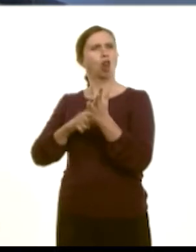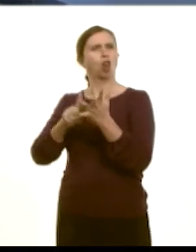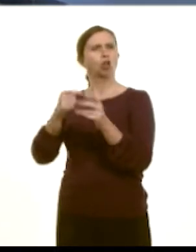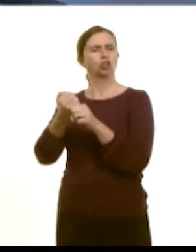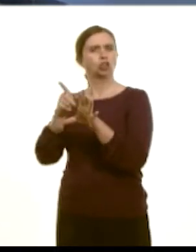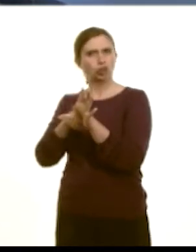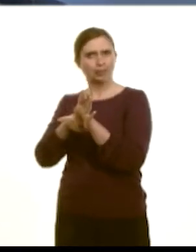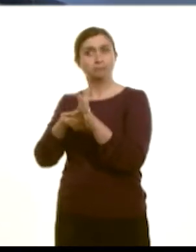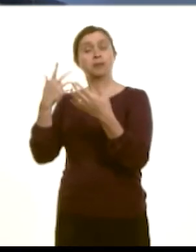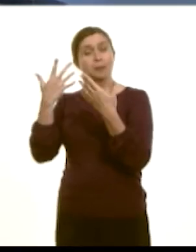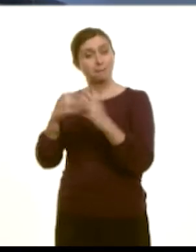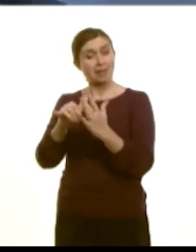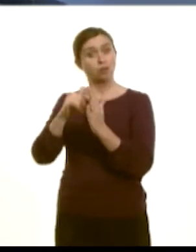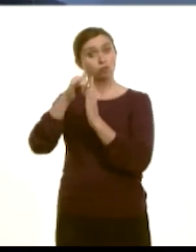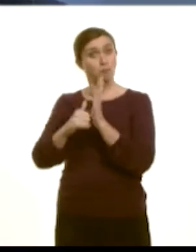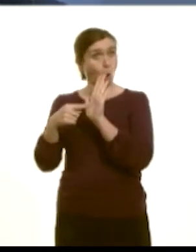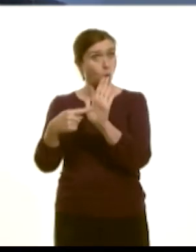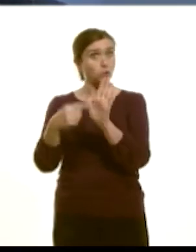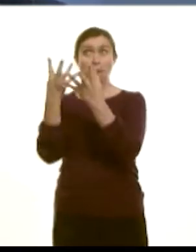recently, and which was in the board minutesóso this is not a confidential document that I